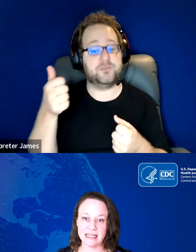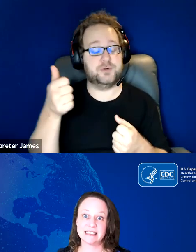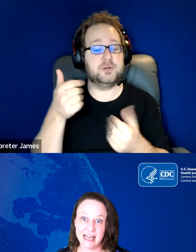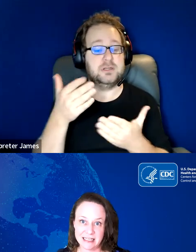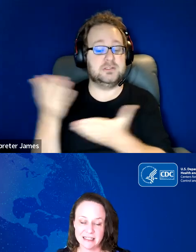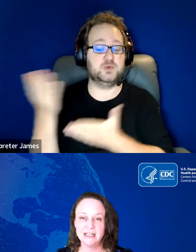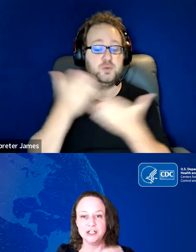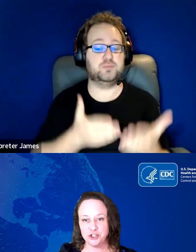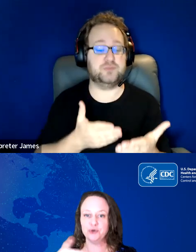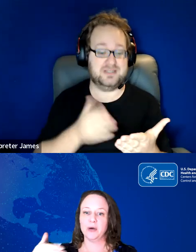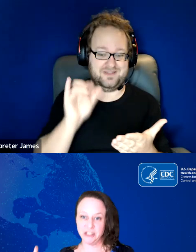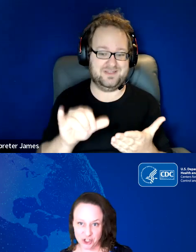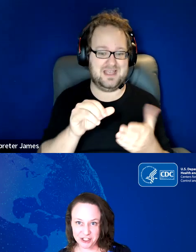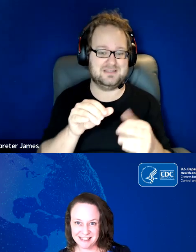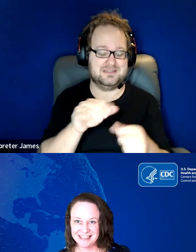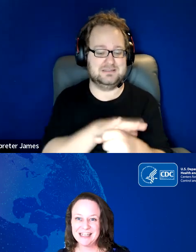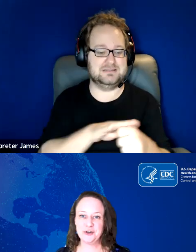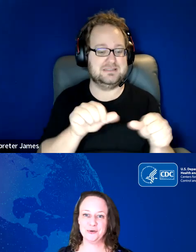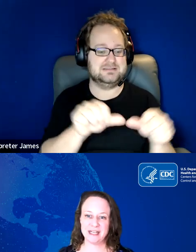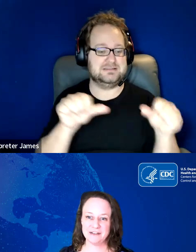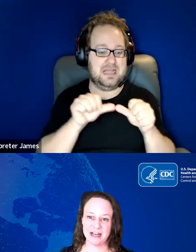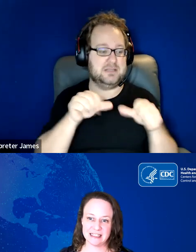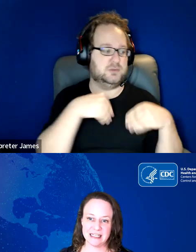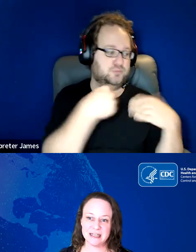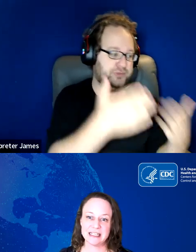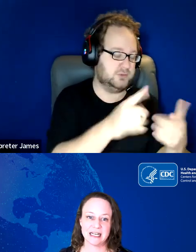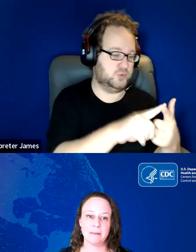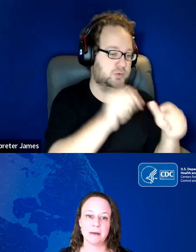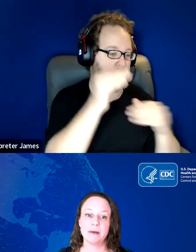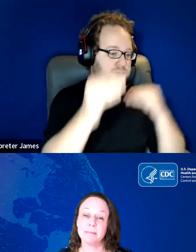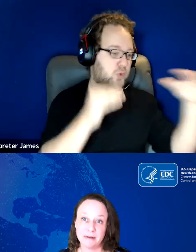site to adults who need vaccine by setting up a pop up